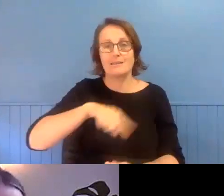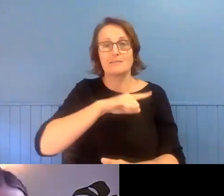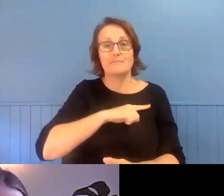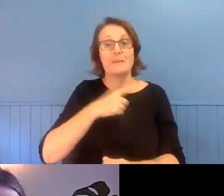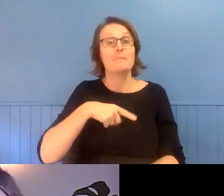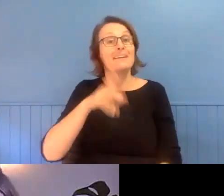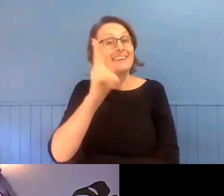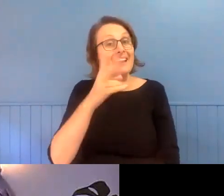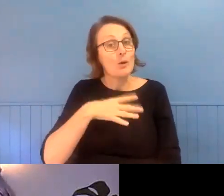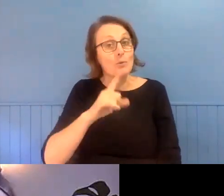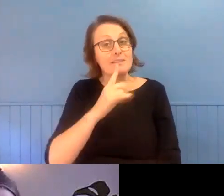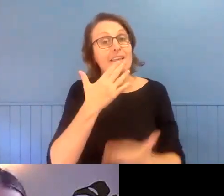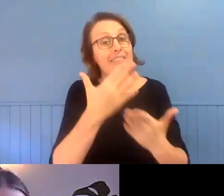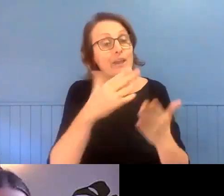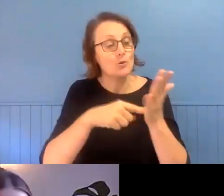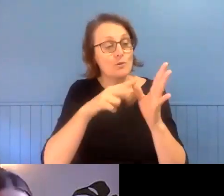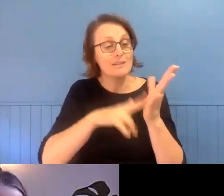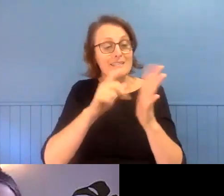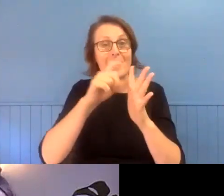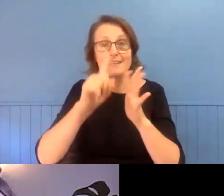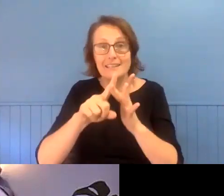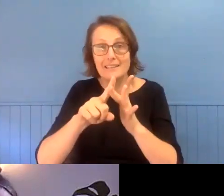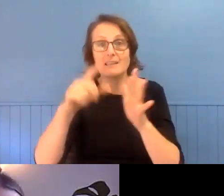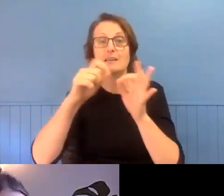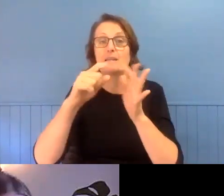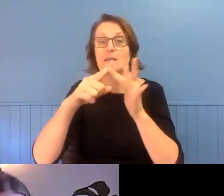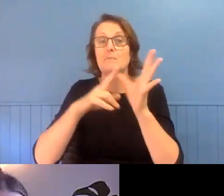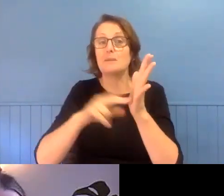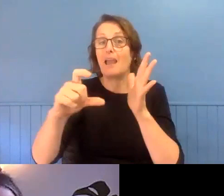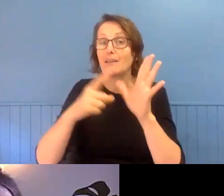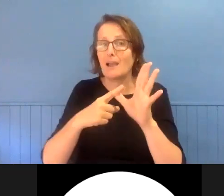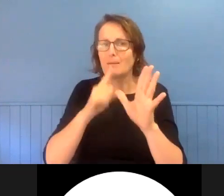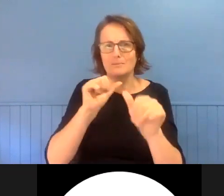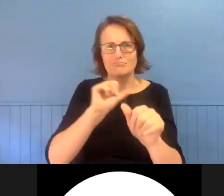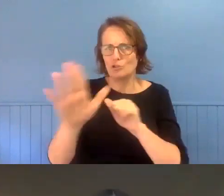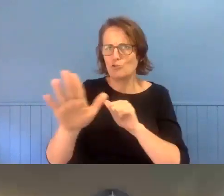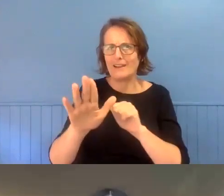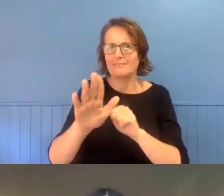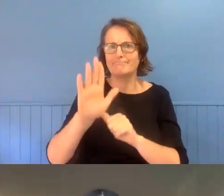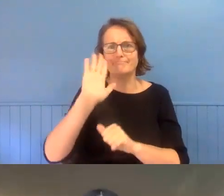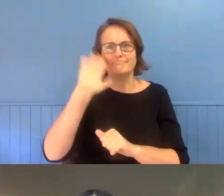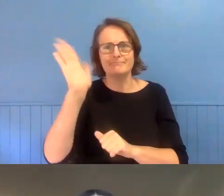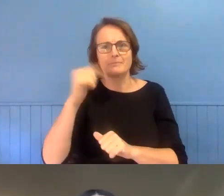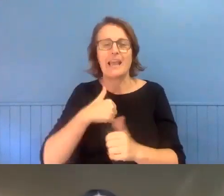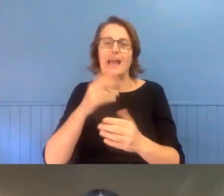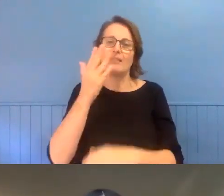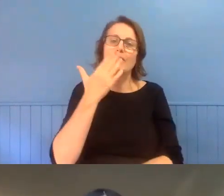It's been such an incredible session. Thank you, I extend my thank you again footoo all of you for your strength, ambition,